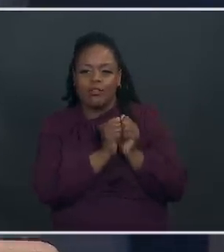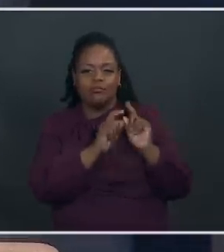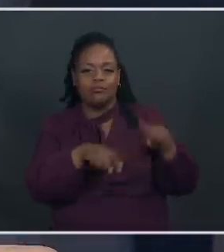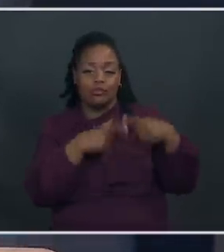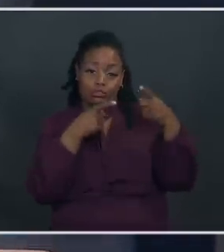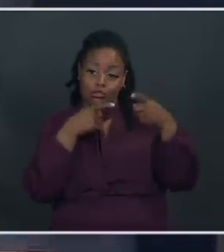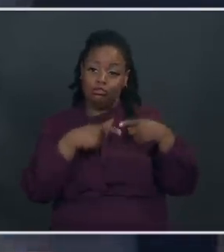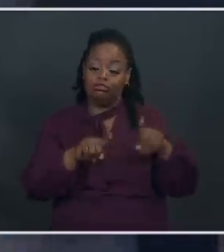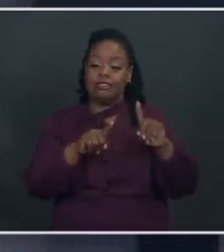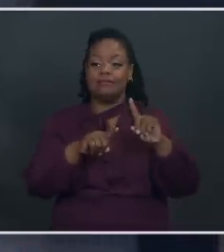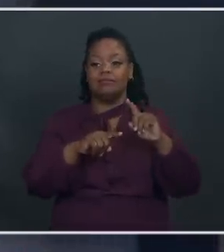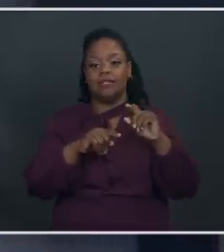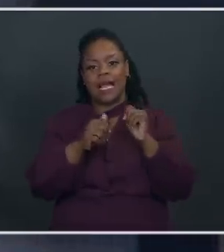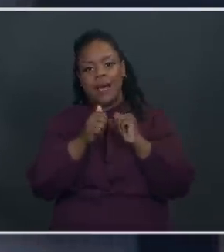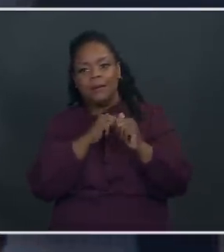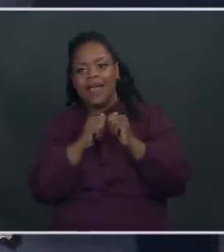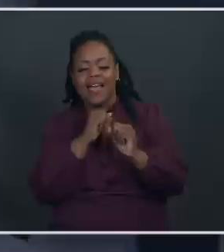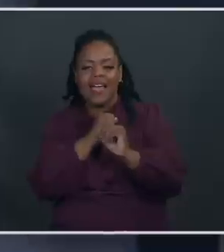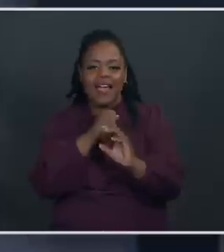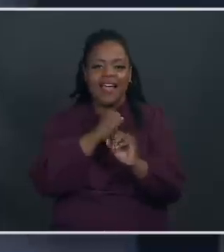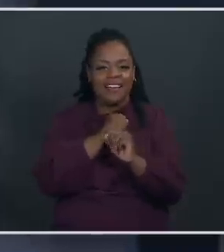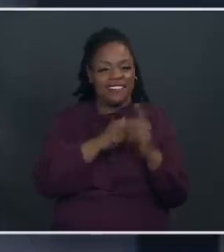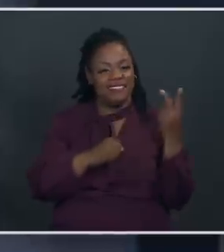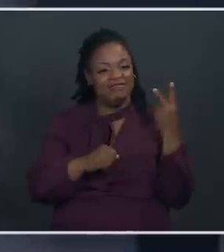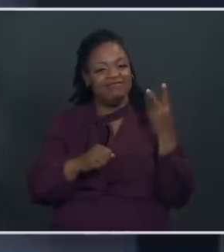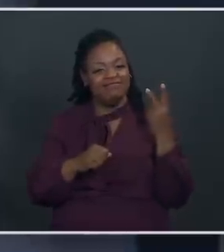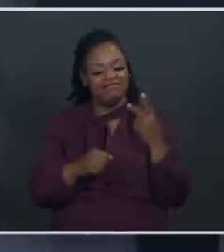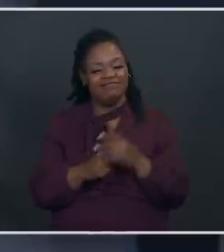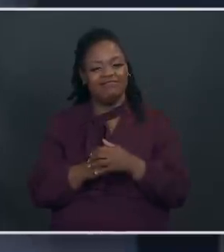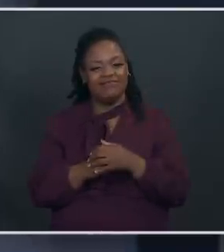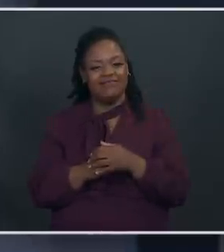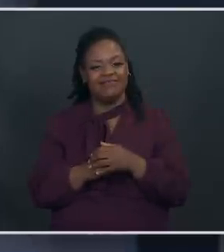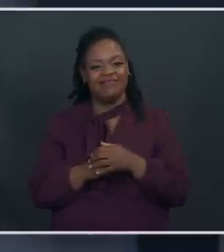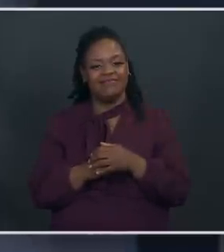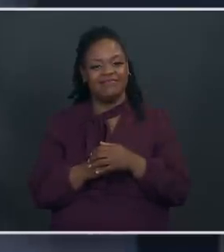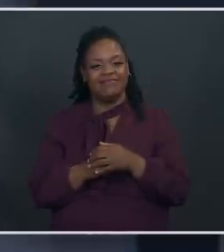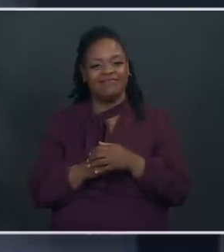when we sat down to bring the Bernie Sanders